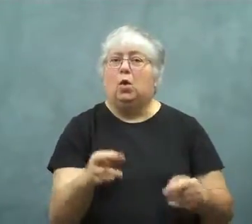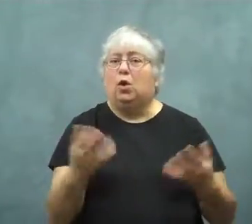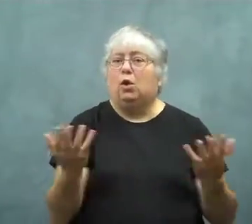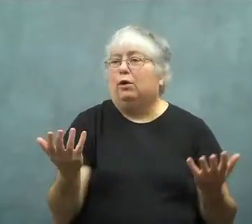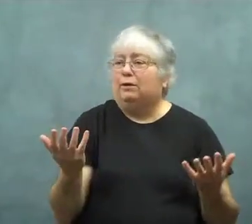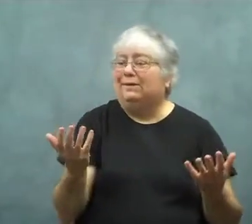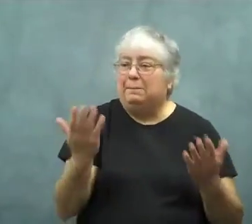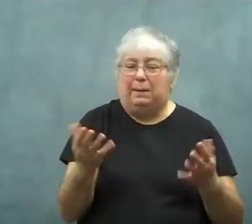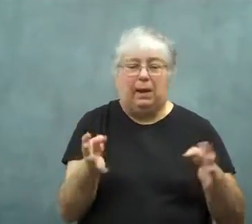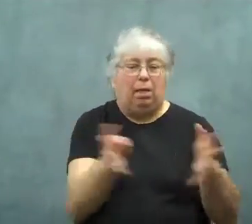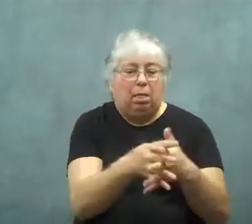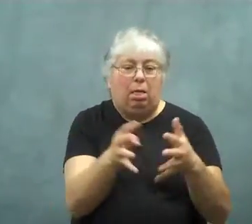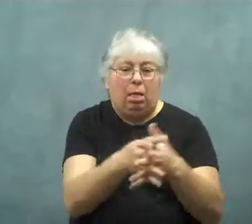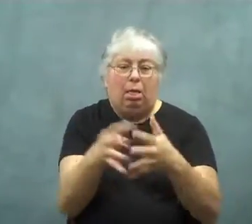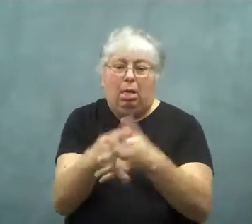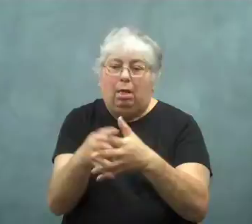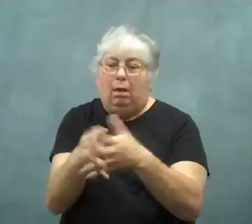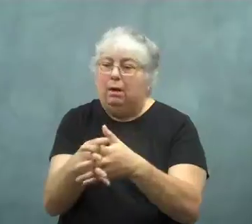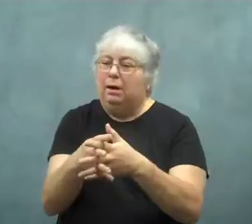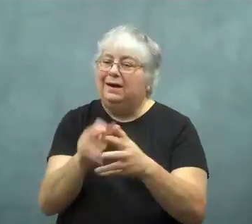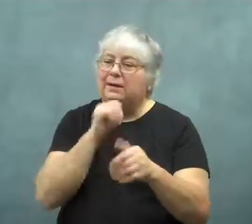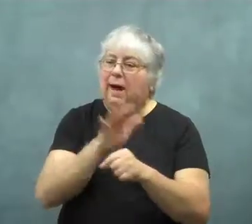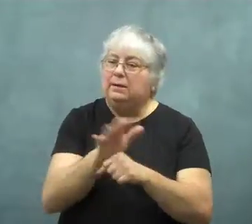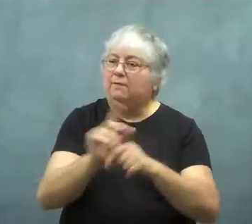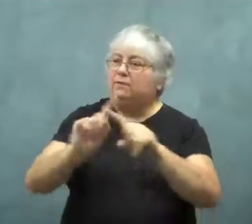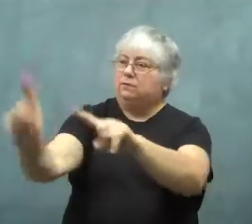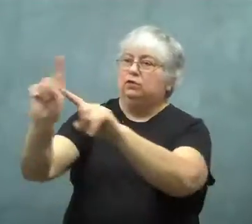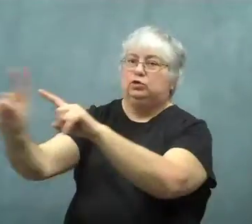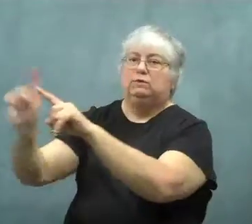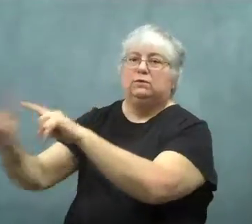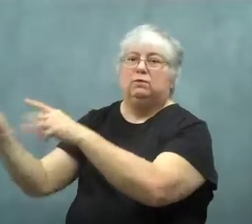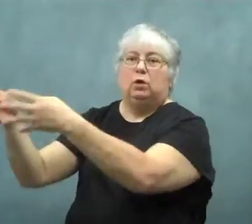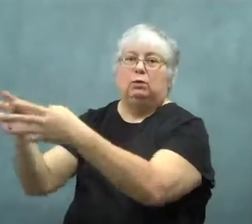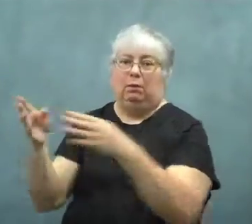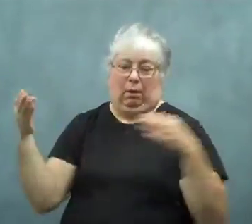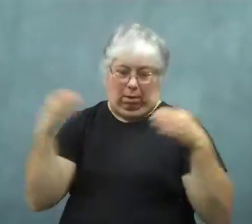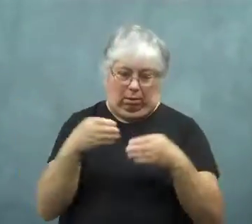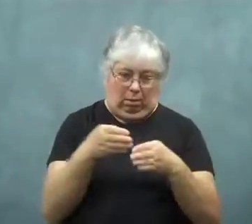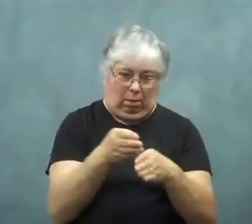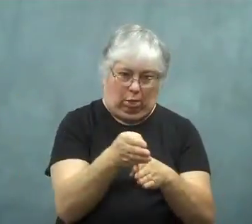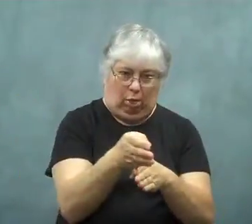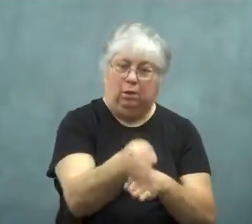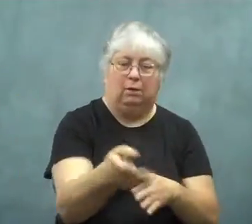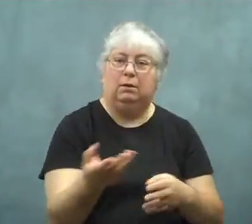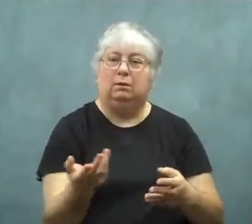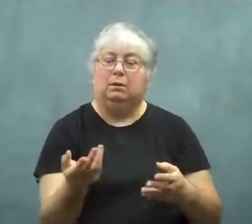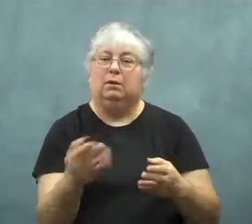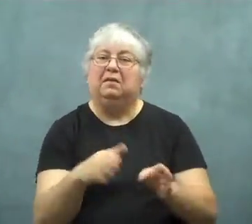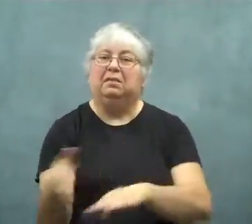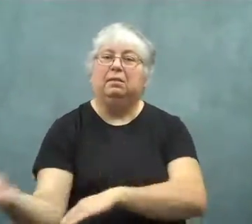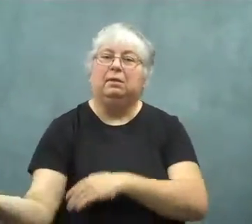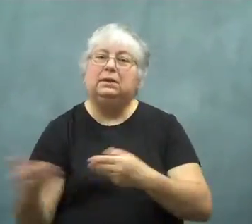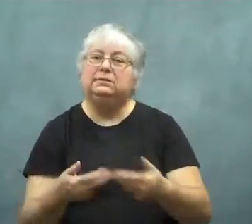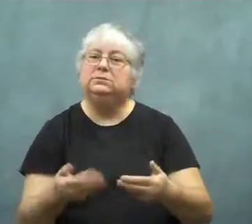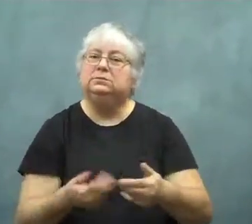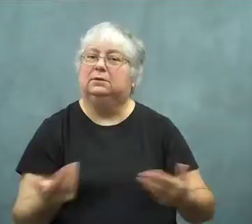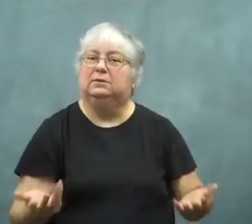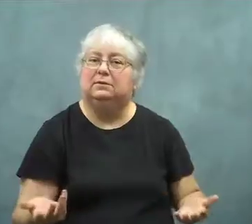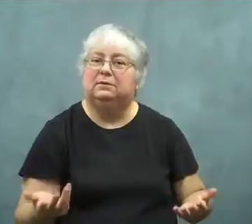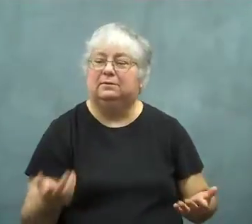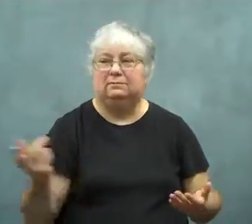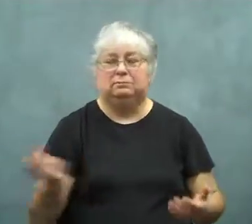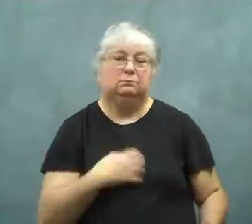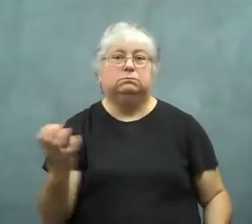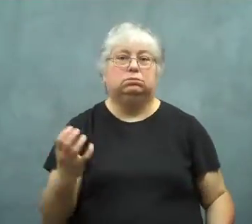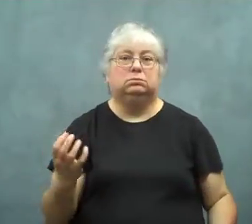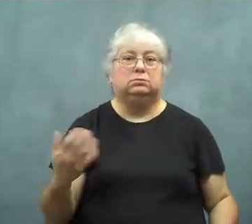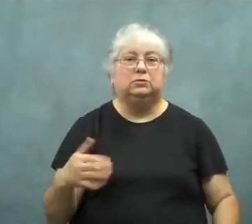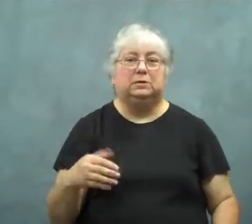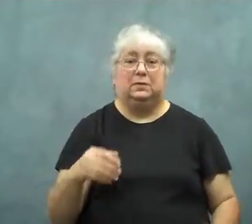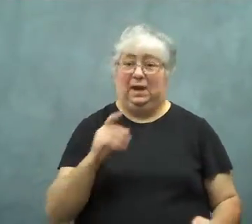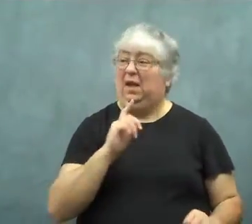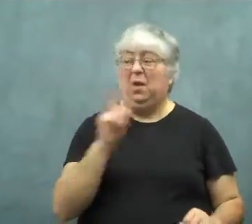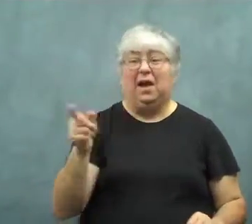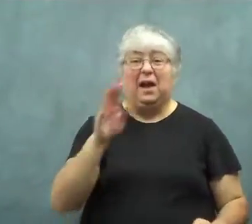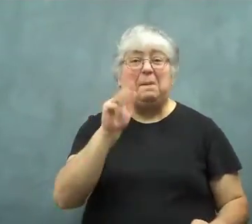or perhaps the gene pool was too small resulting in bees dying off.